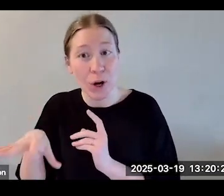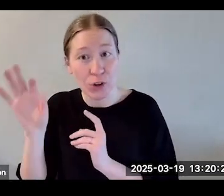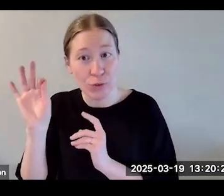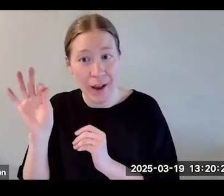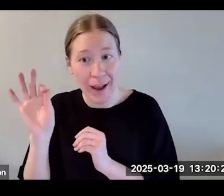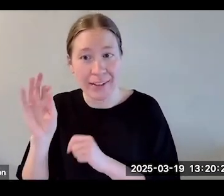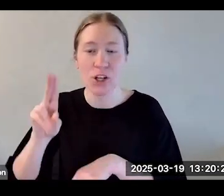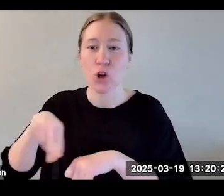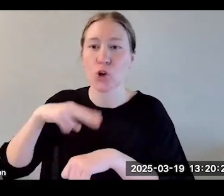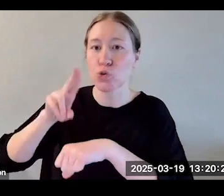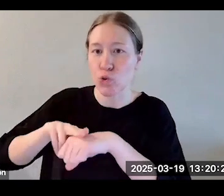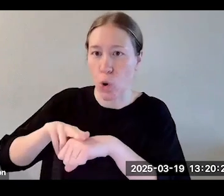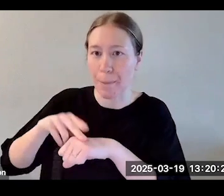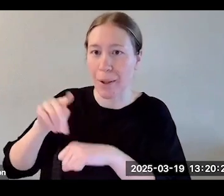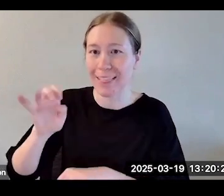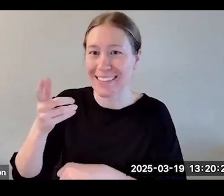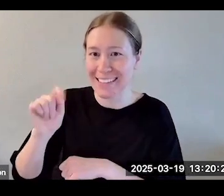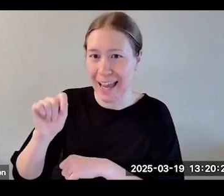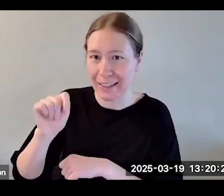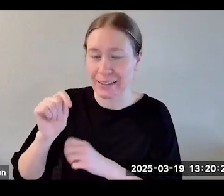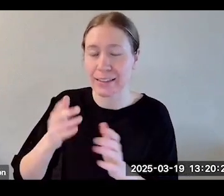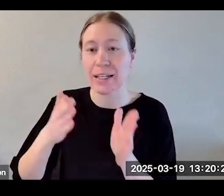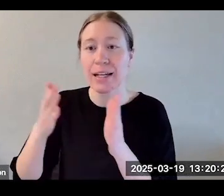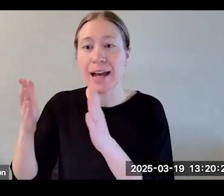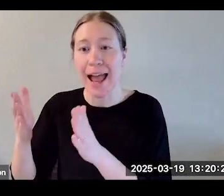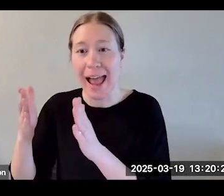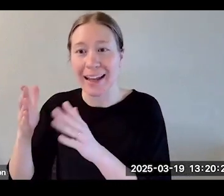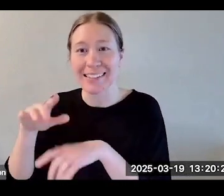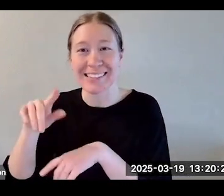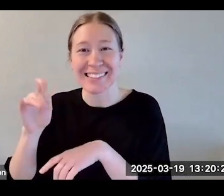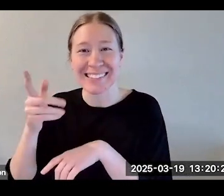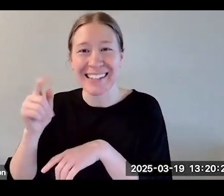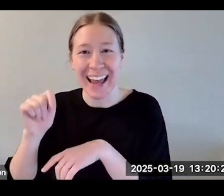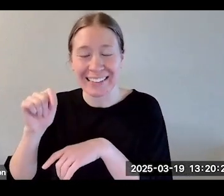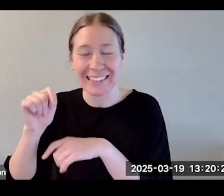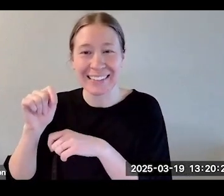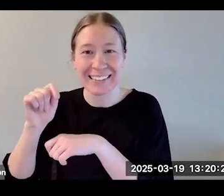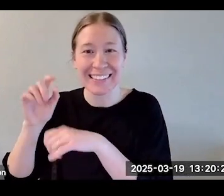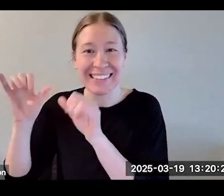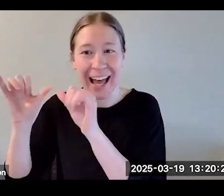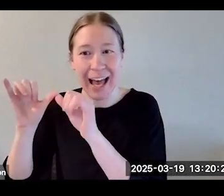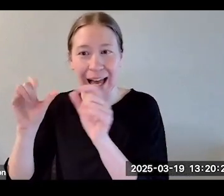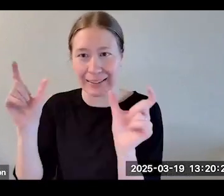and the text size option. You'll see the current name of the font listed.